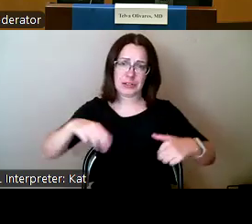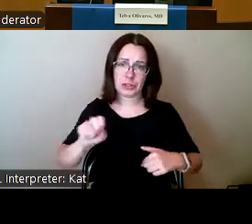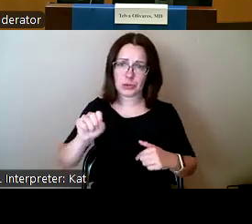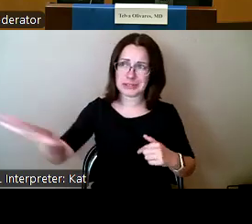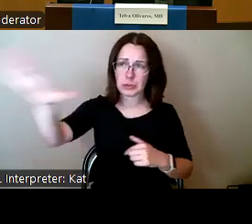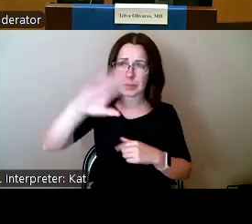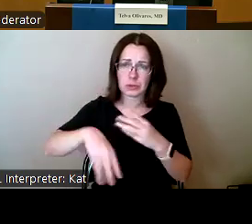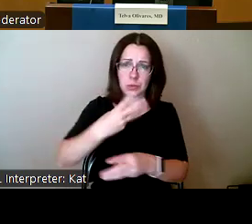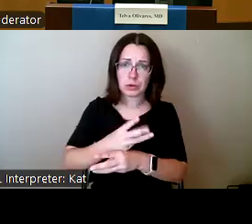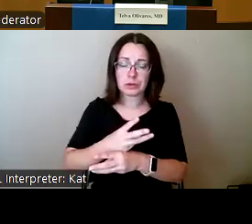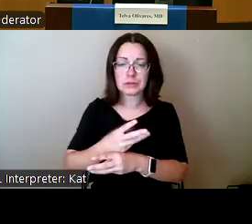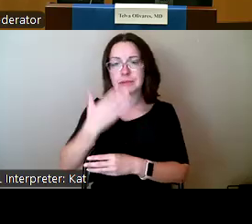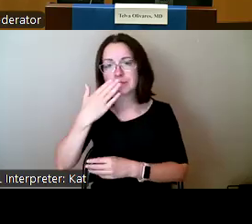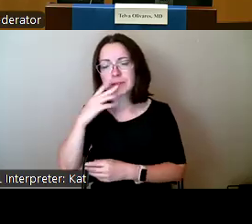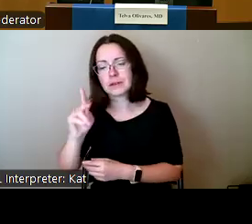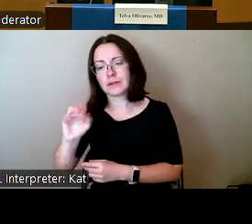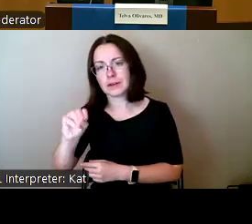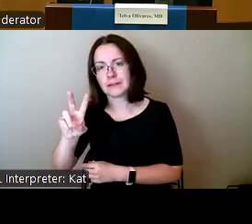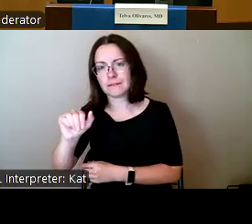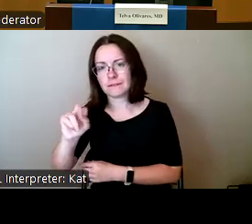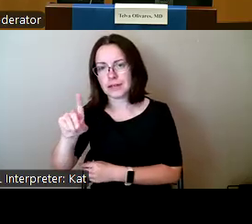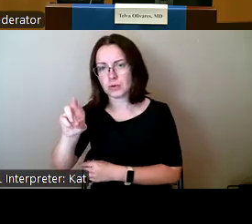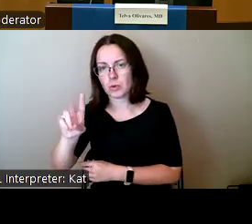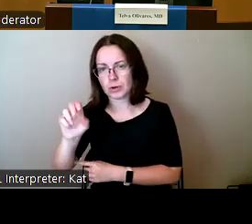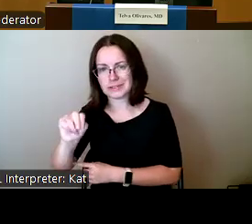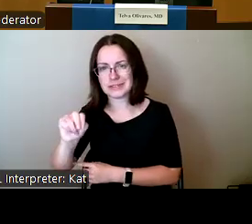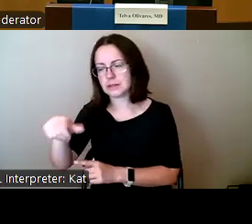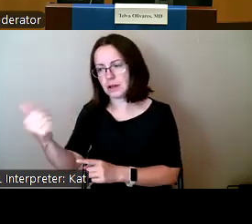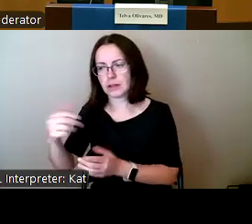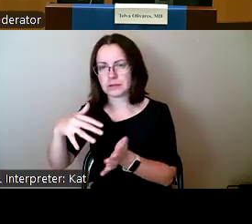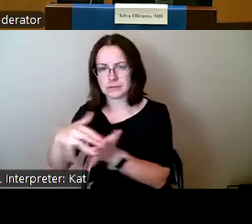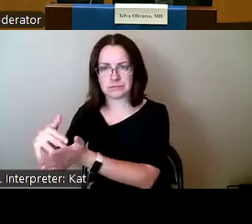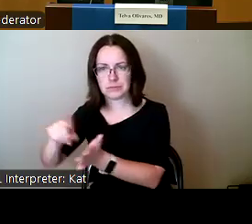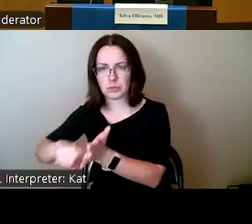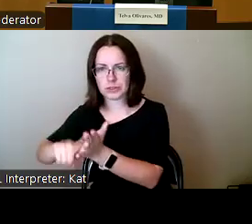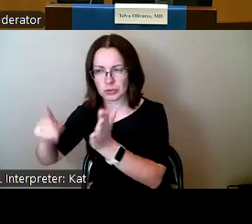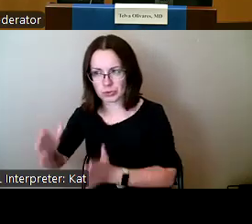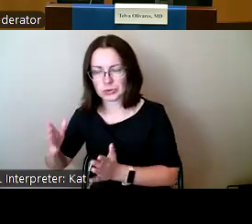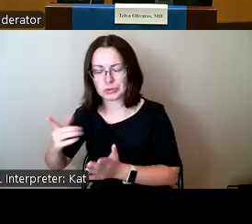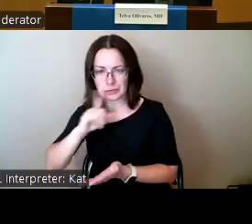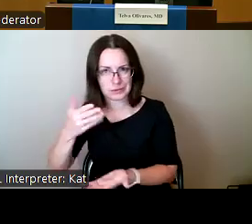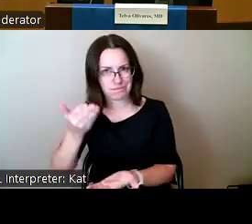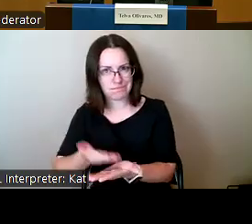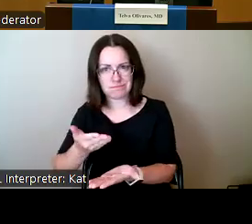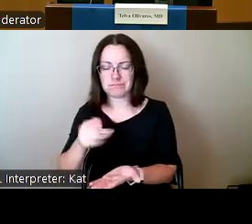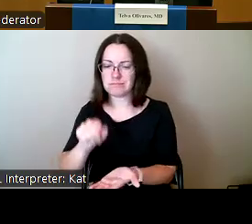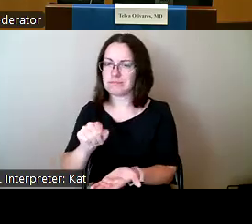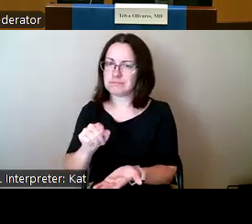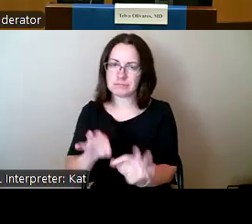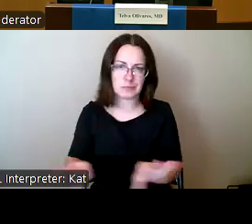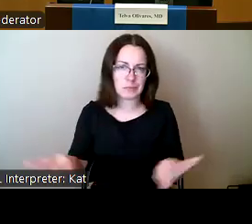of Kim Van Nordon and and many others uh really reaffirms the importance of disconnectedness and